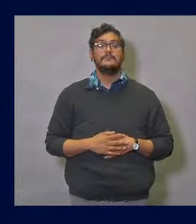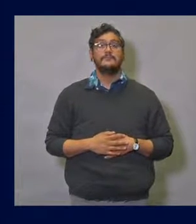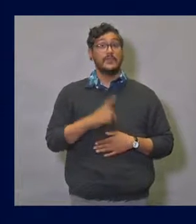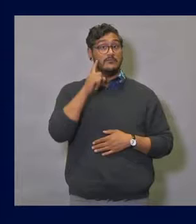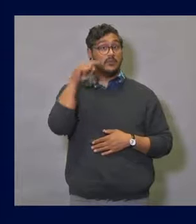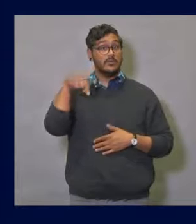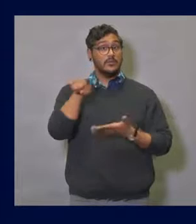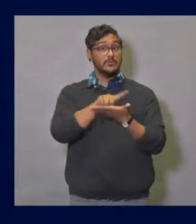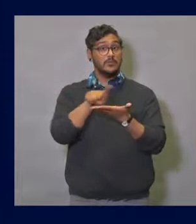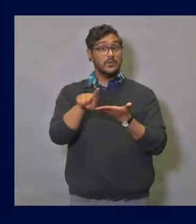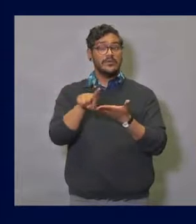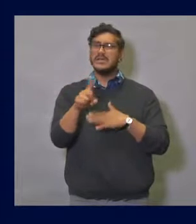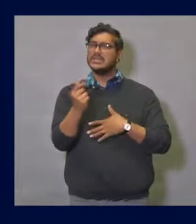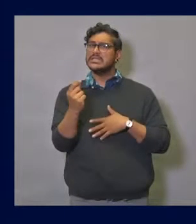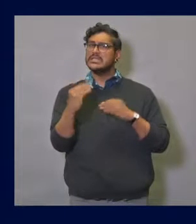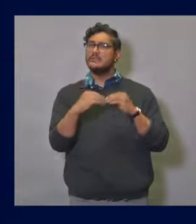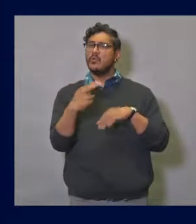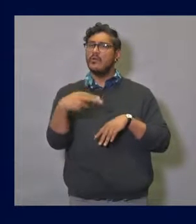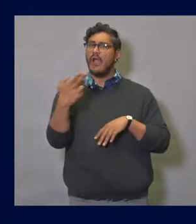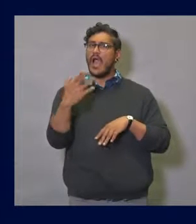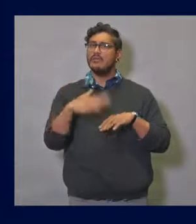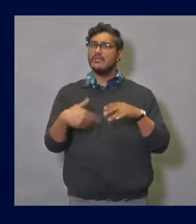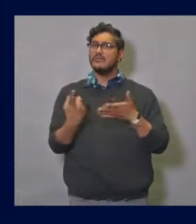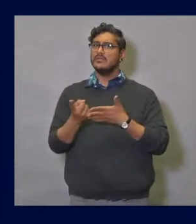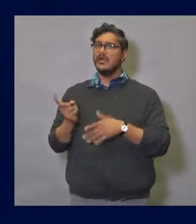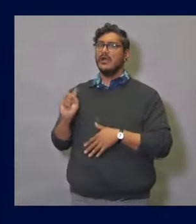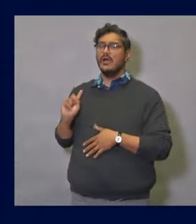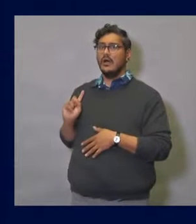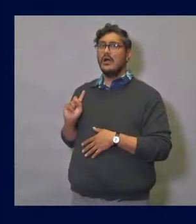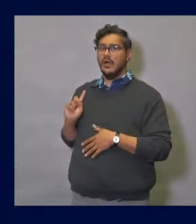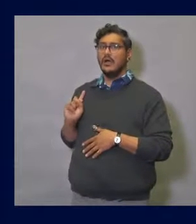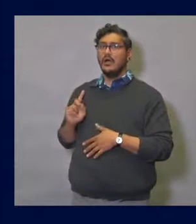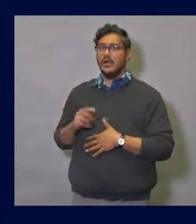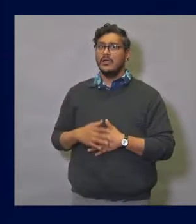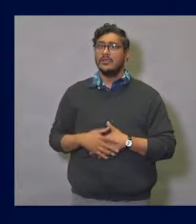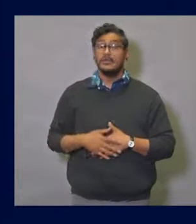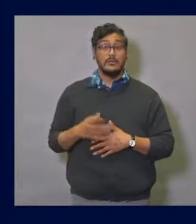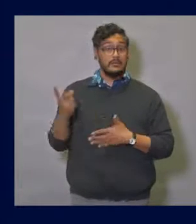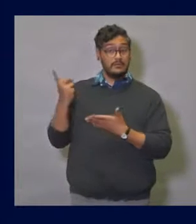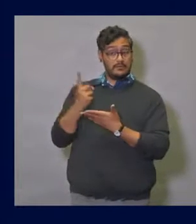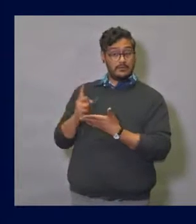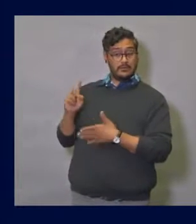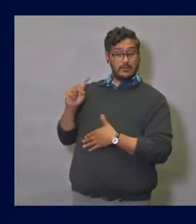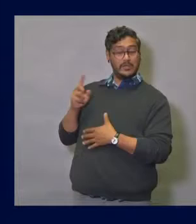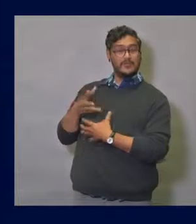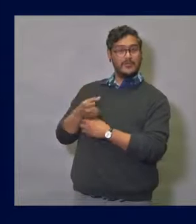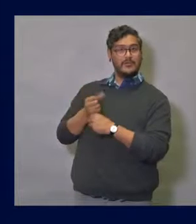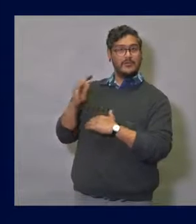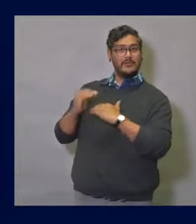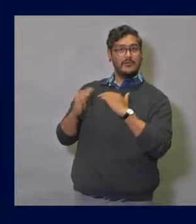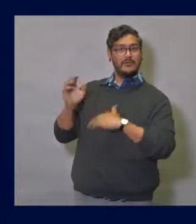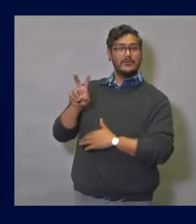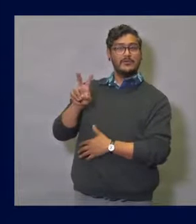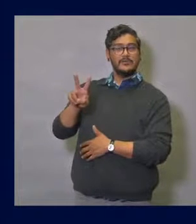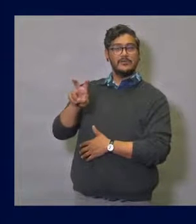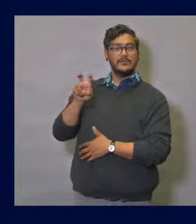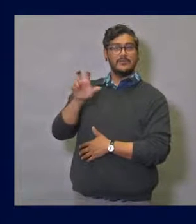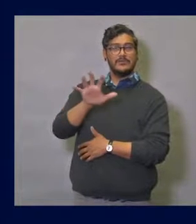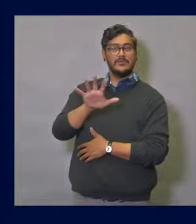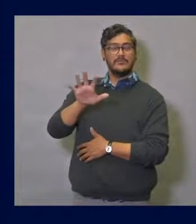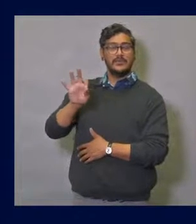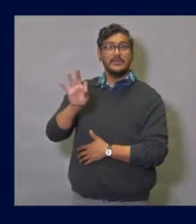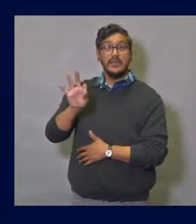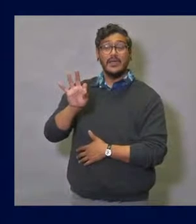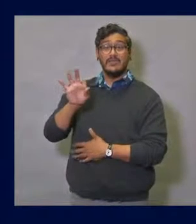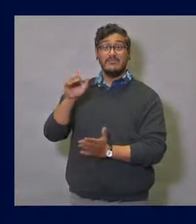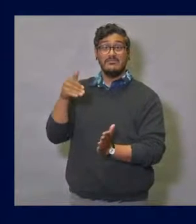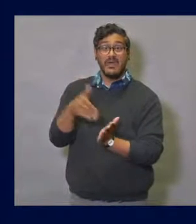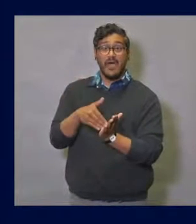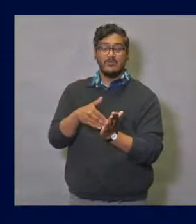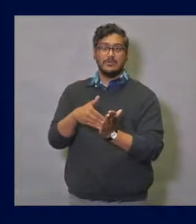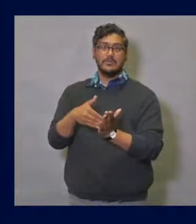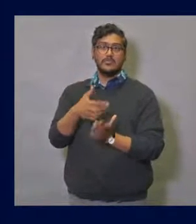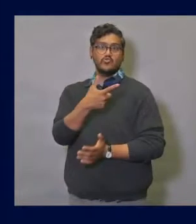ENCONTRAR INFORMACIÓN SOBRE